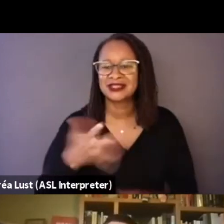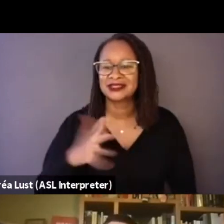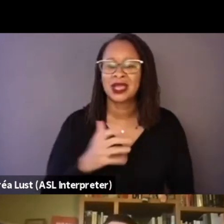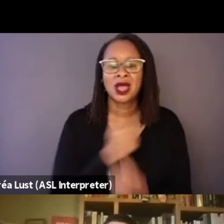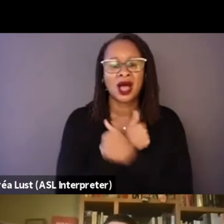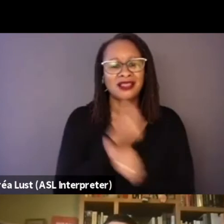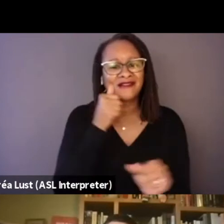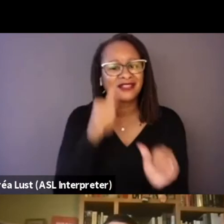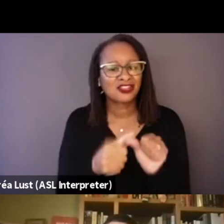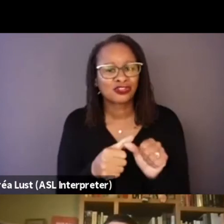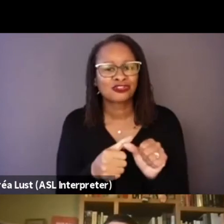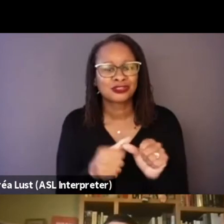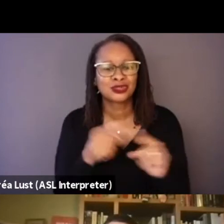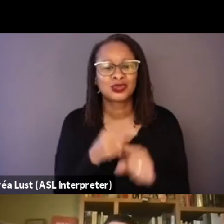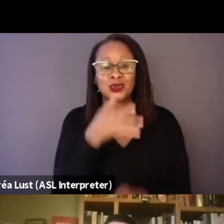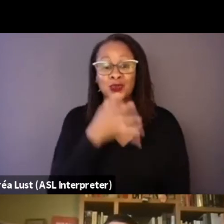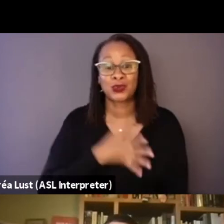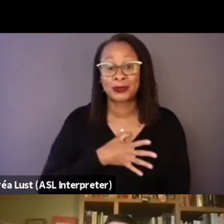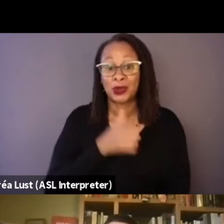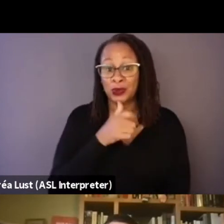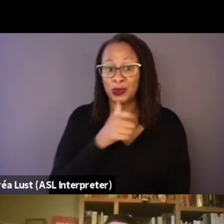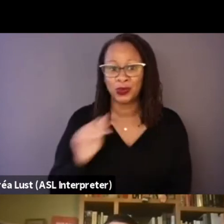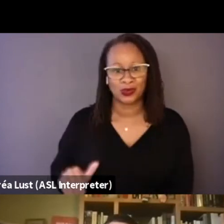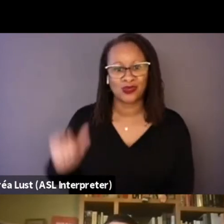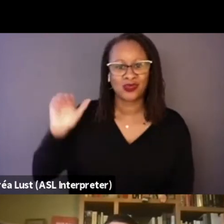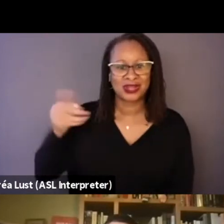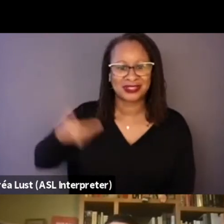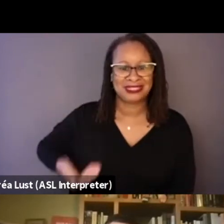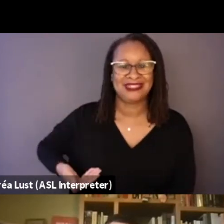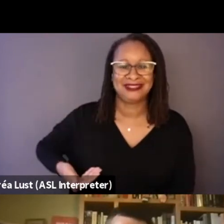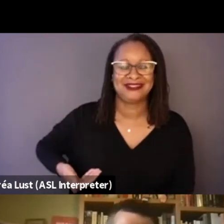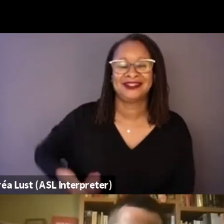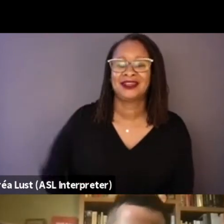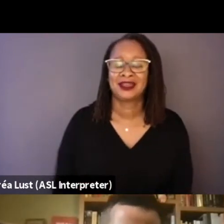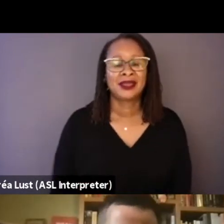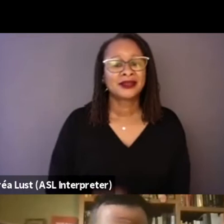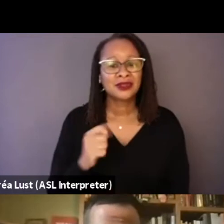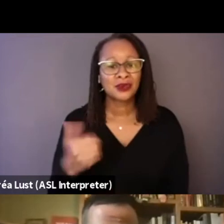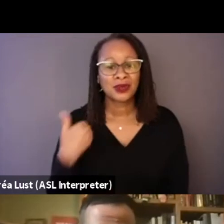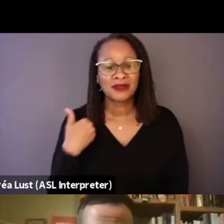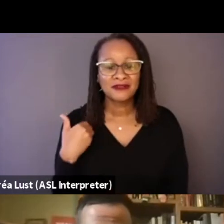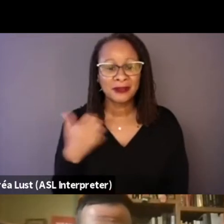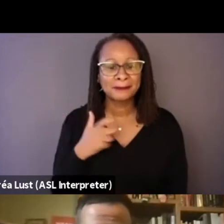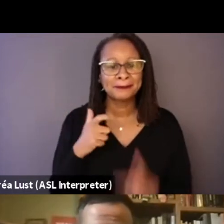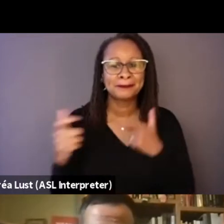to the women that raised me. So there's a big part of it